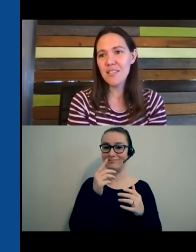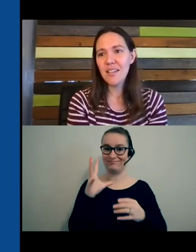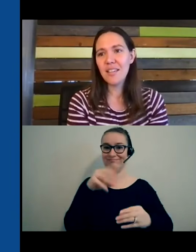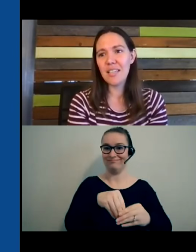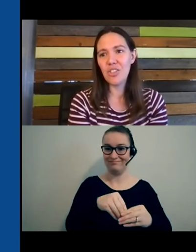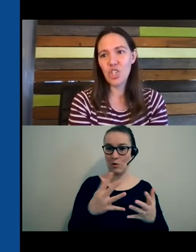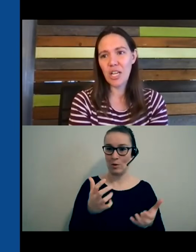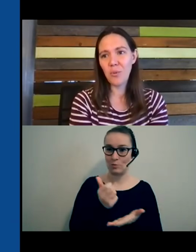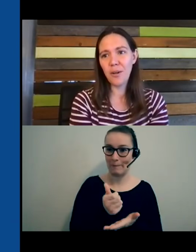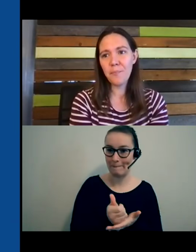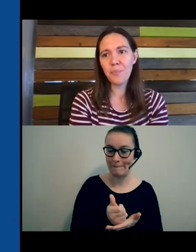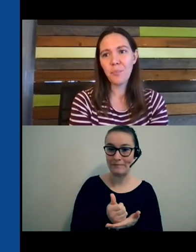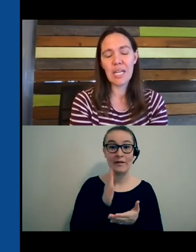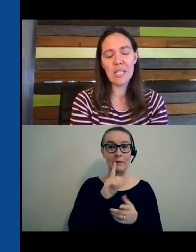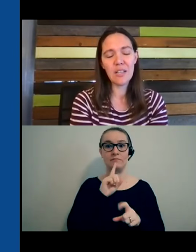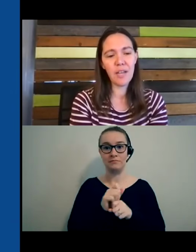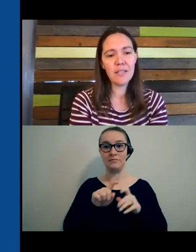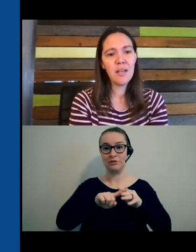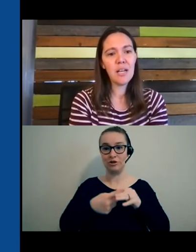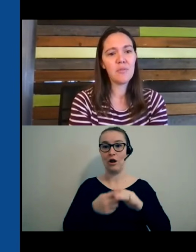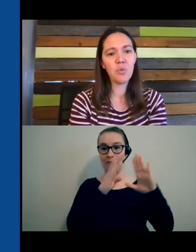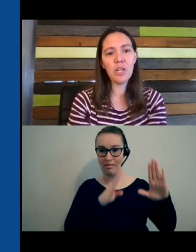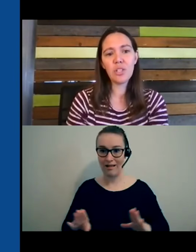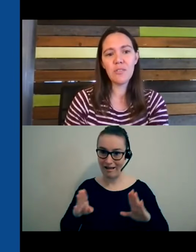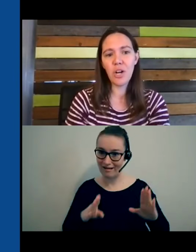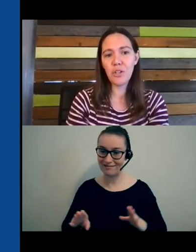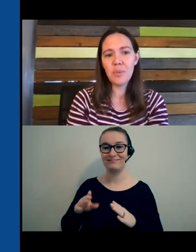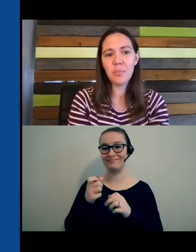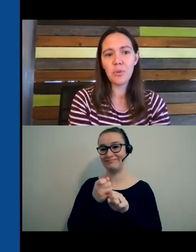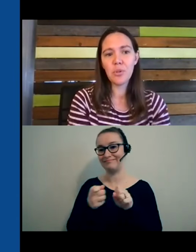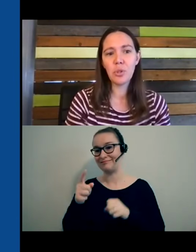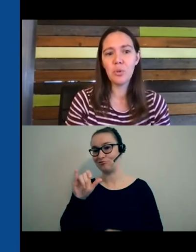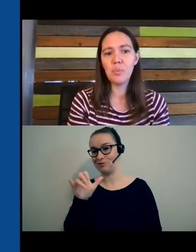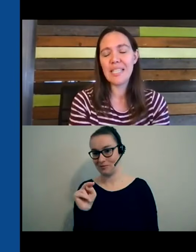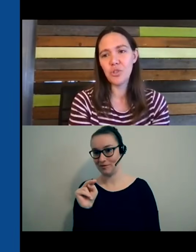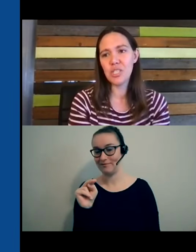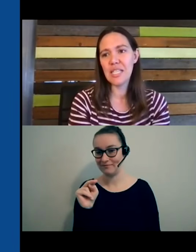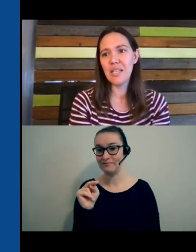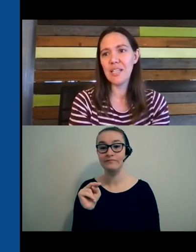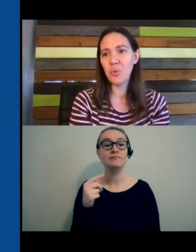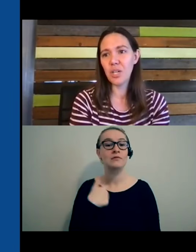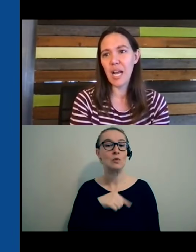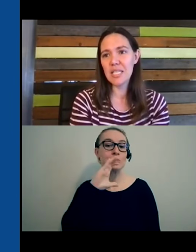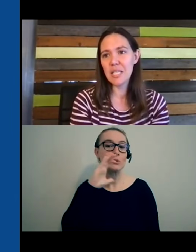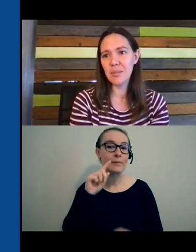in January planning the event. So we are looking for other people who would be interested in organizing WP